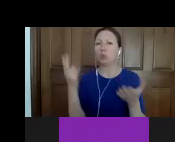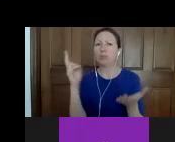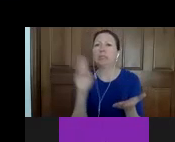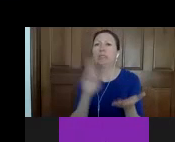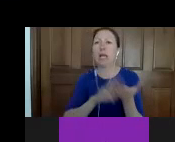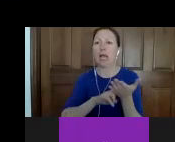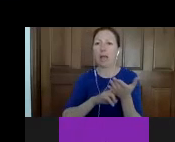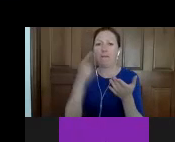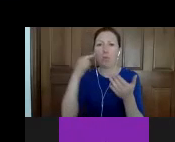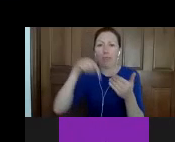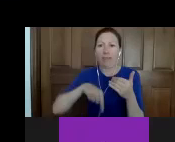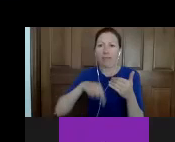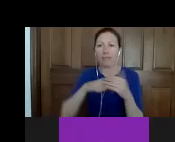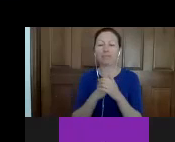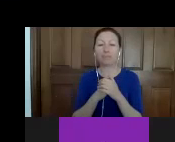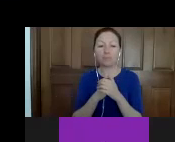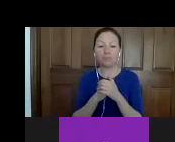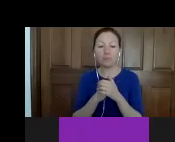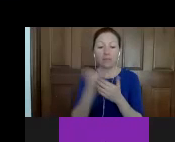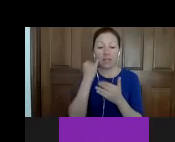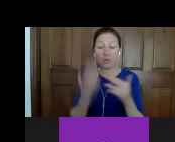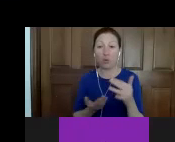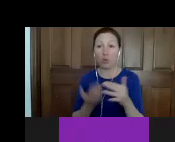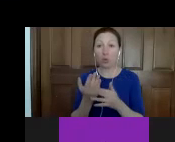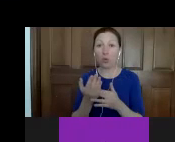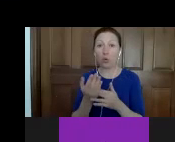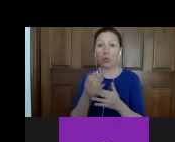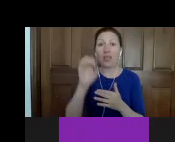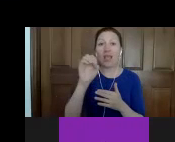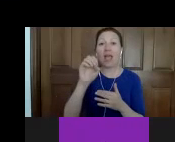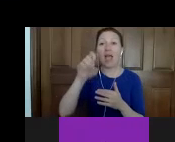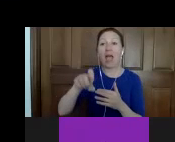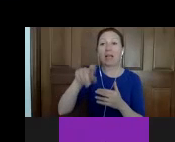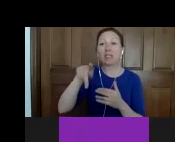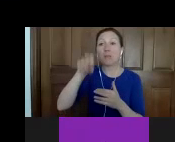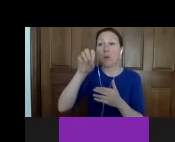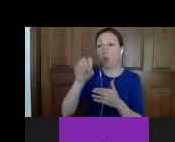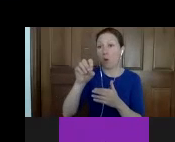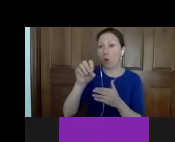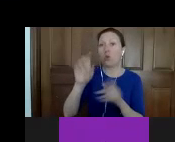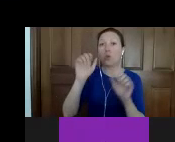to if you are coming in through the expo side, go to our booth and you can sign up there.